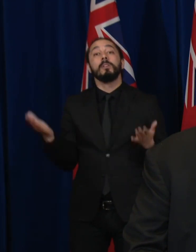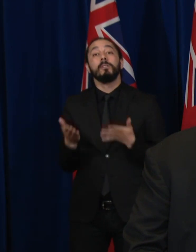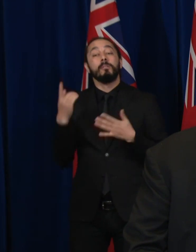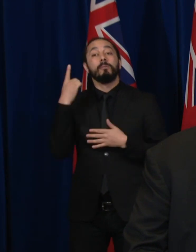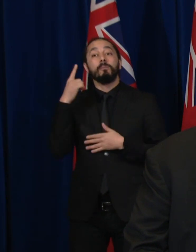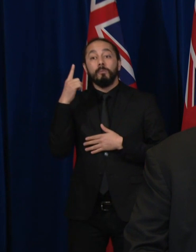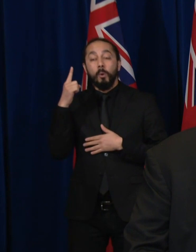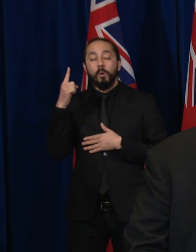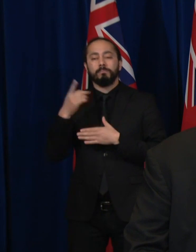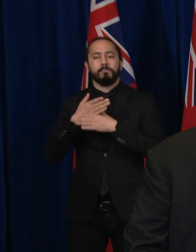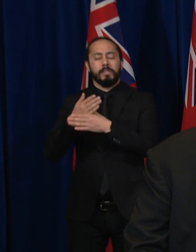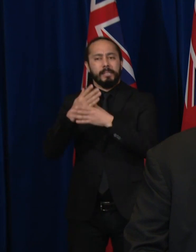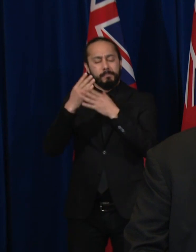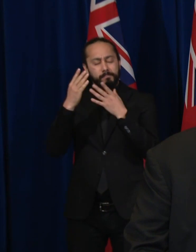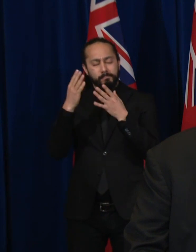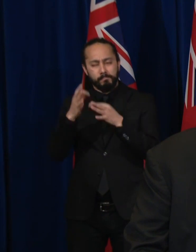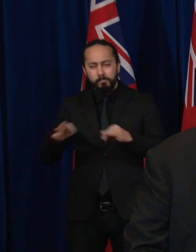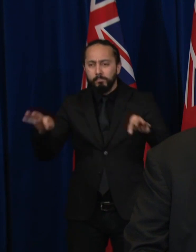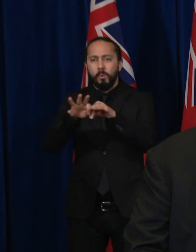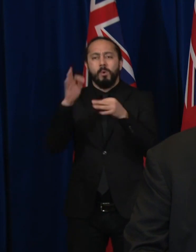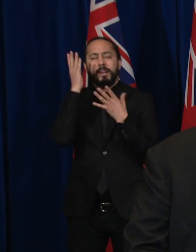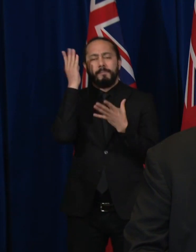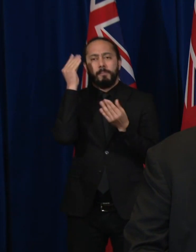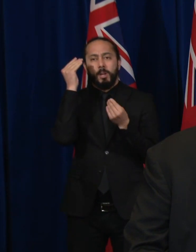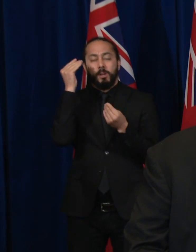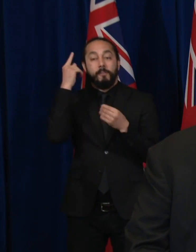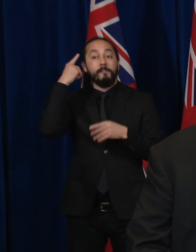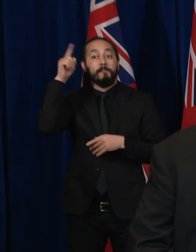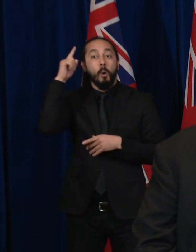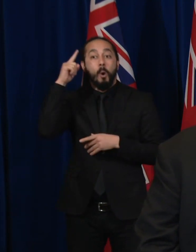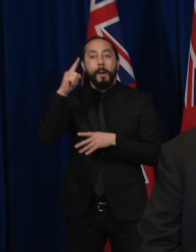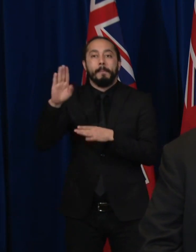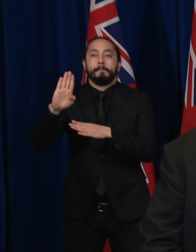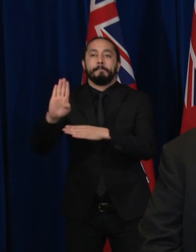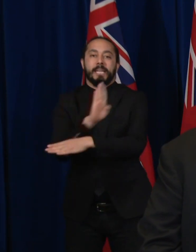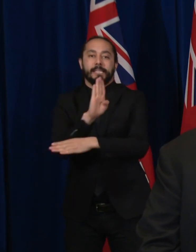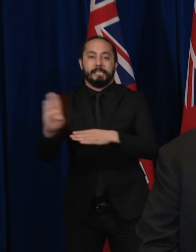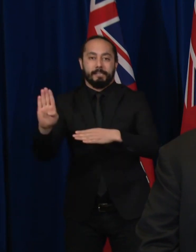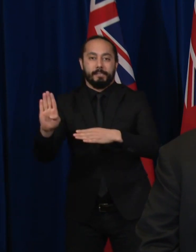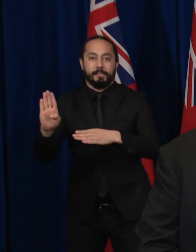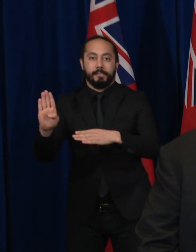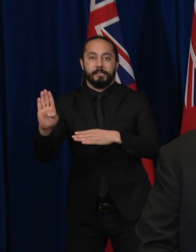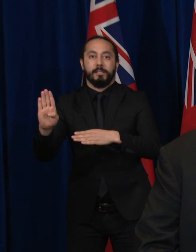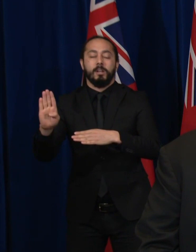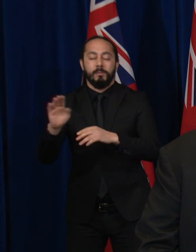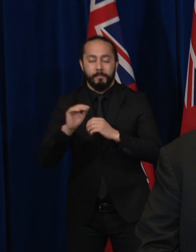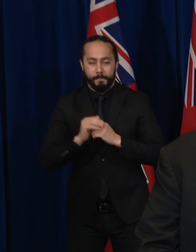vital to businesses. as a final resting place for those who died here, We're going to do what it takes to provide businesses that the nation might live.